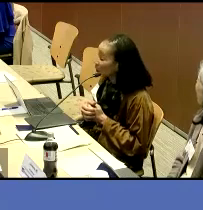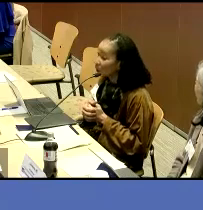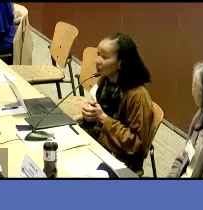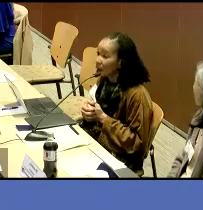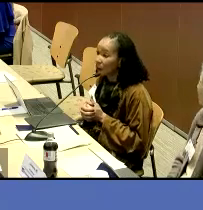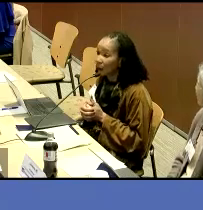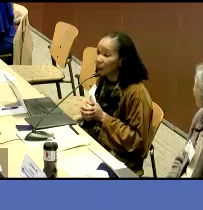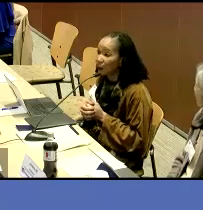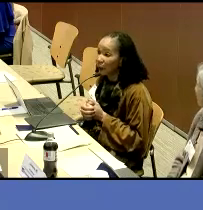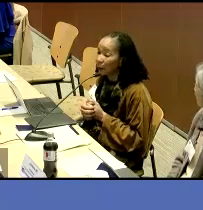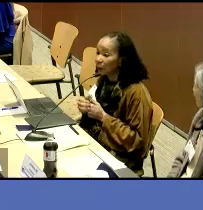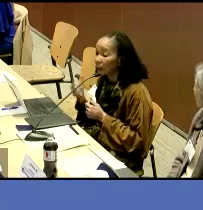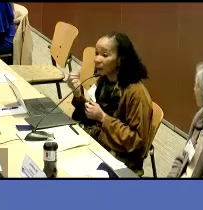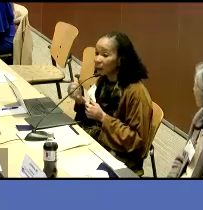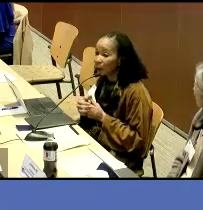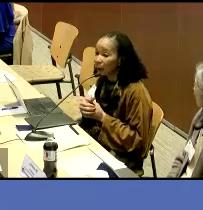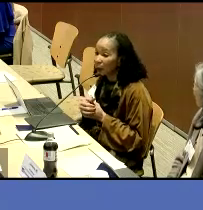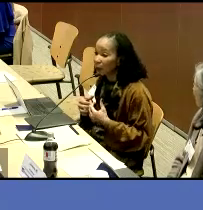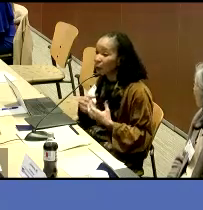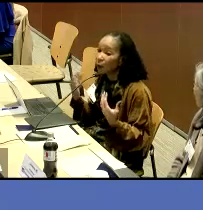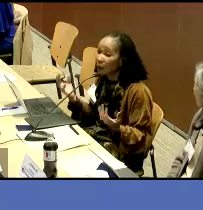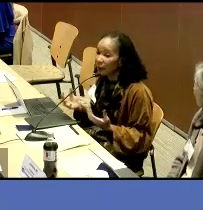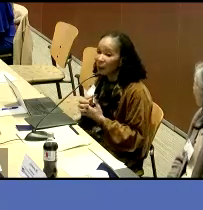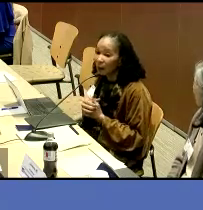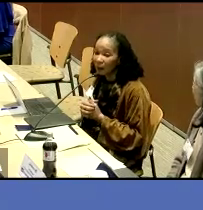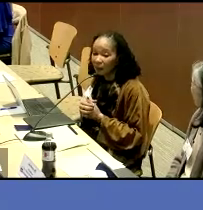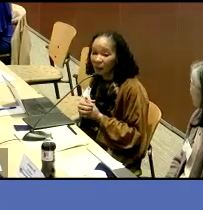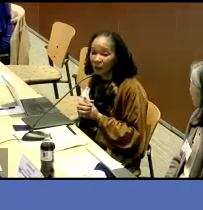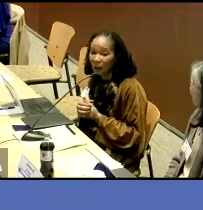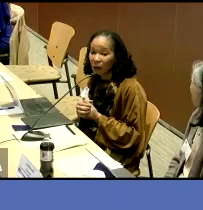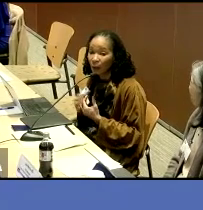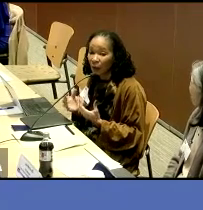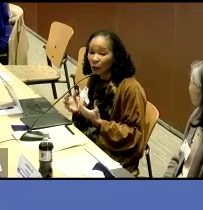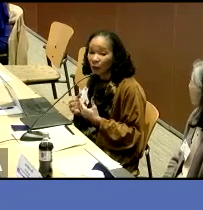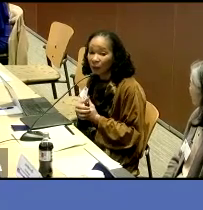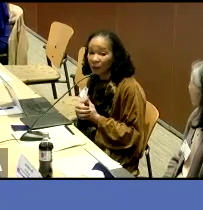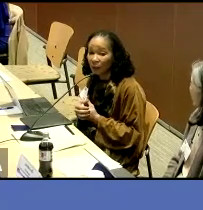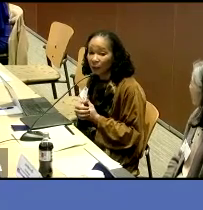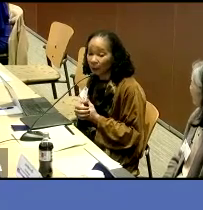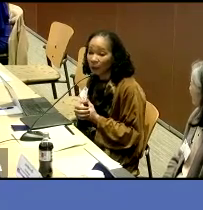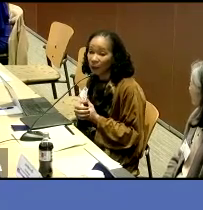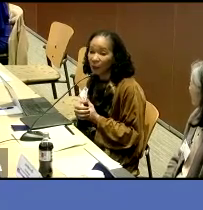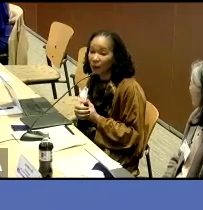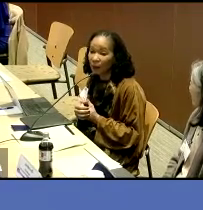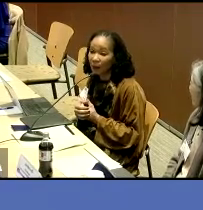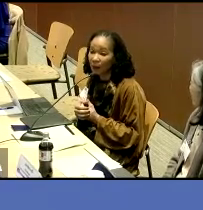who we overlapped when he was at Morehouse. And so, you know, it's also coming home in a very personal way as well.